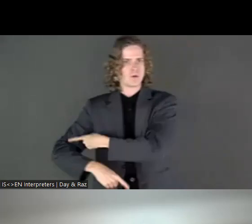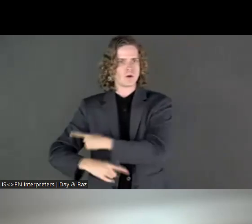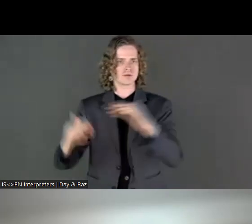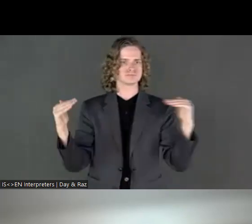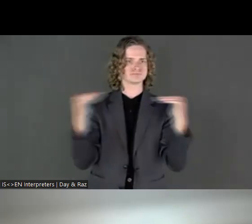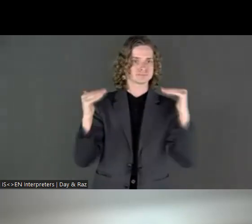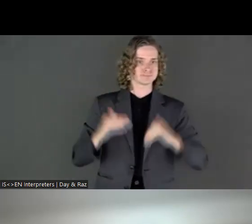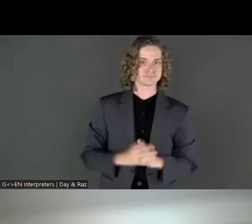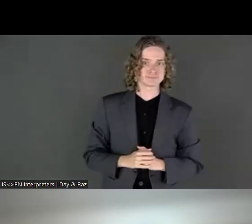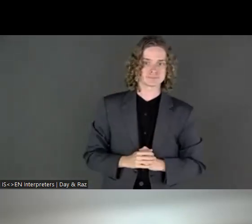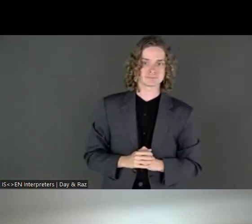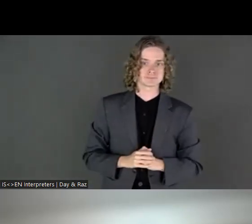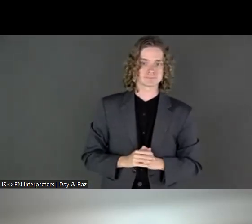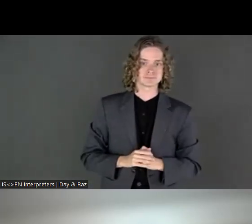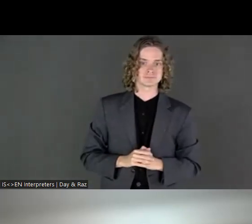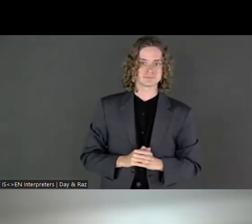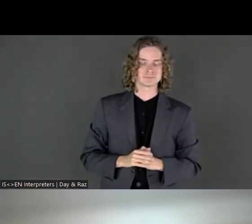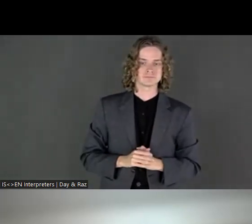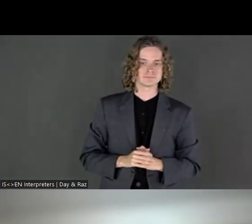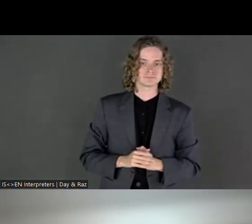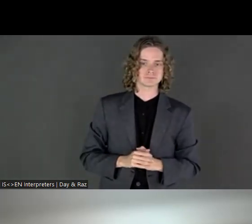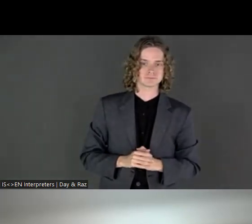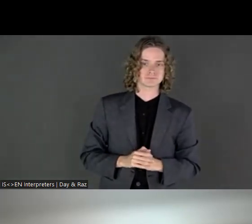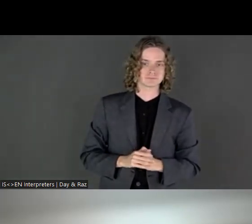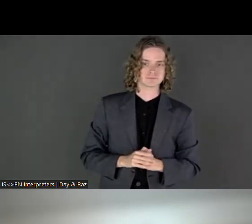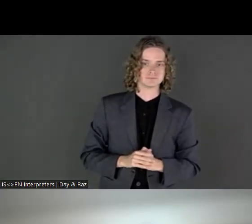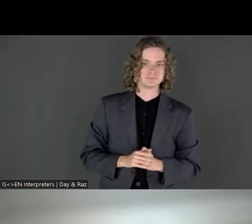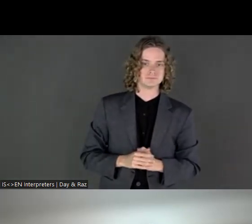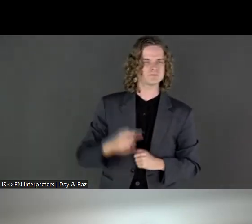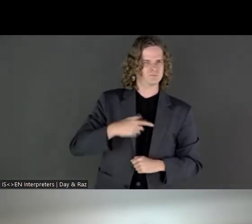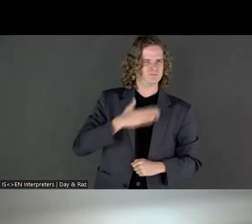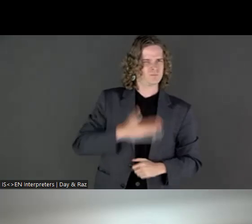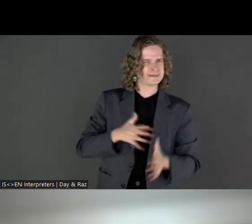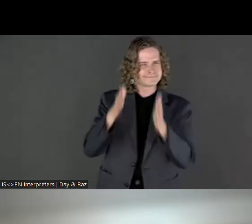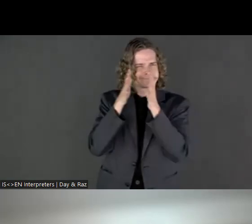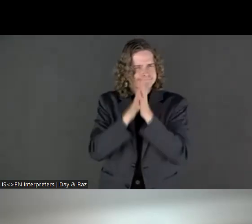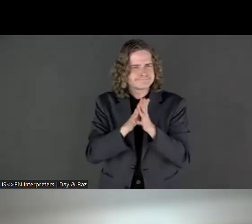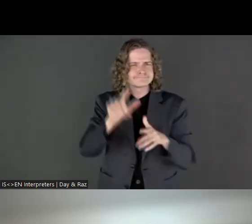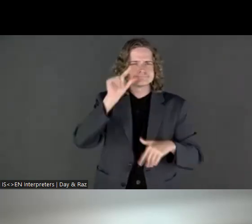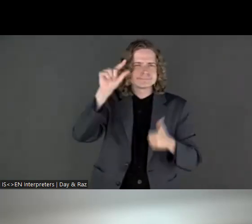to share is some commitments that IAC has made in terms of participation and representation.